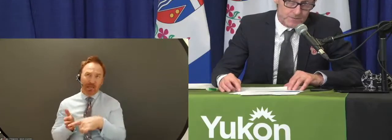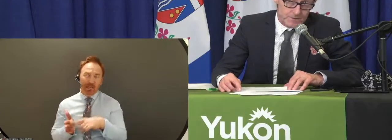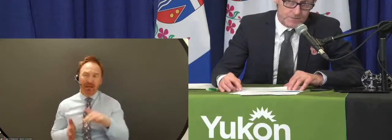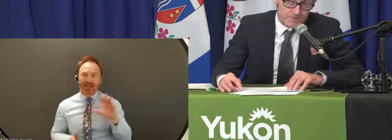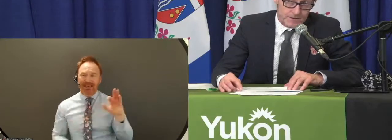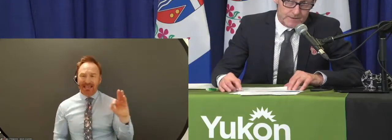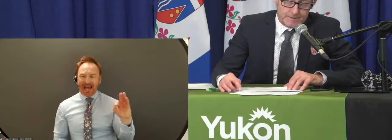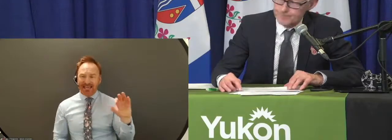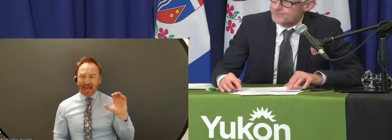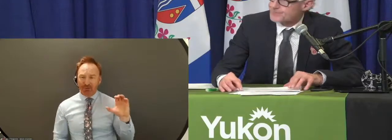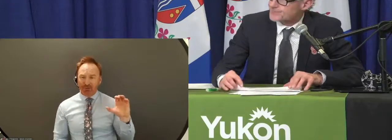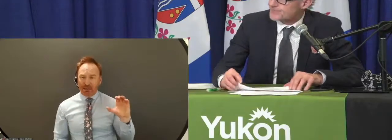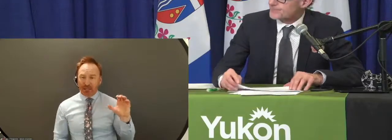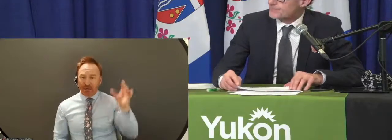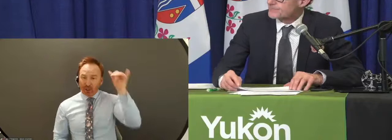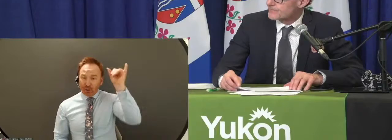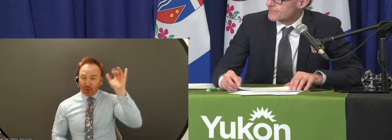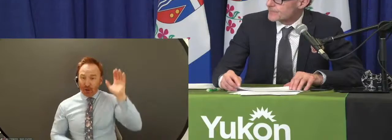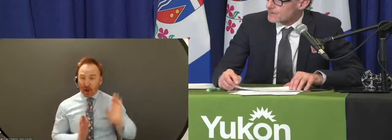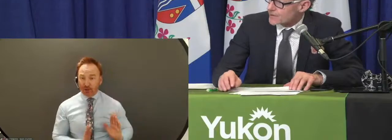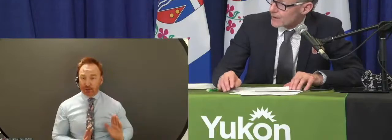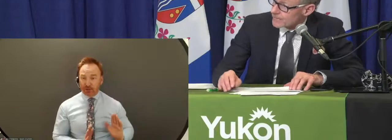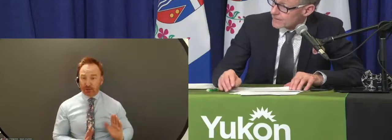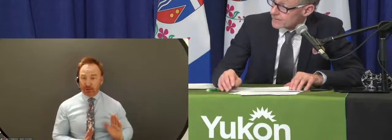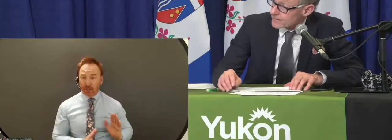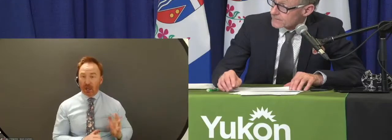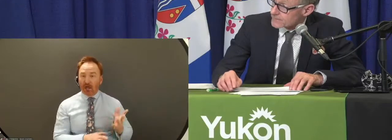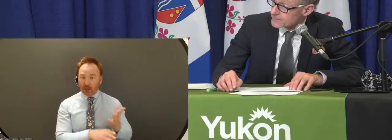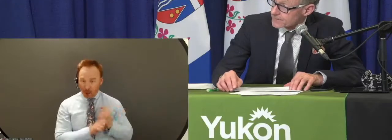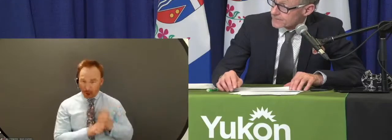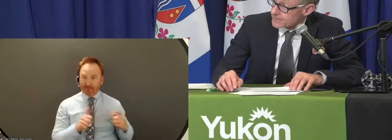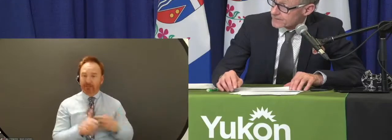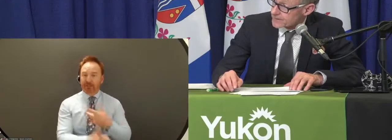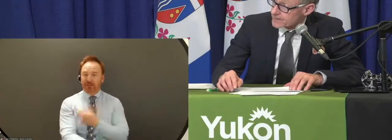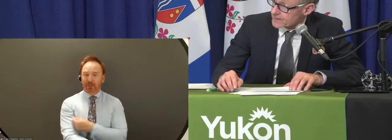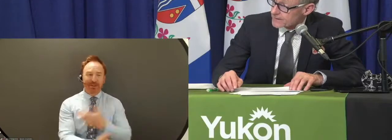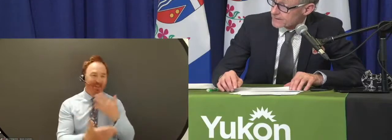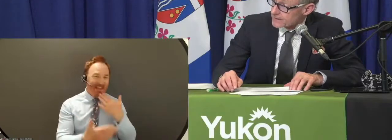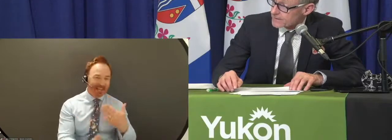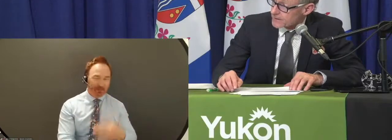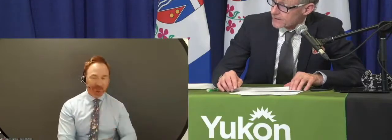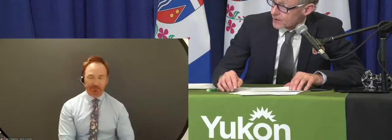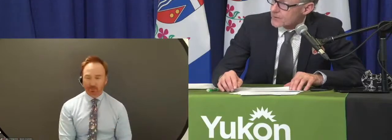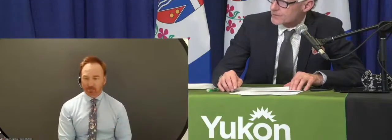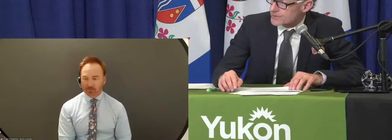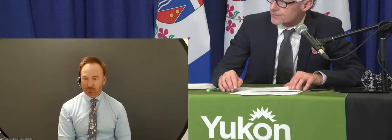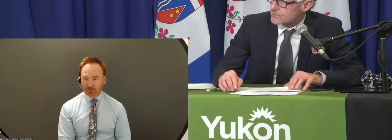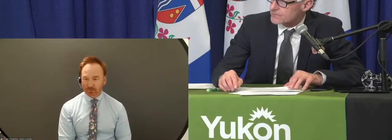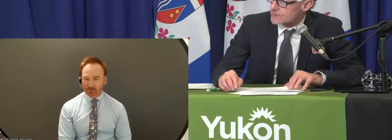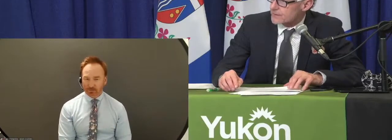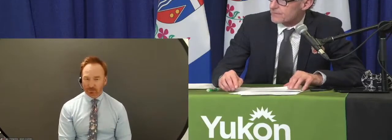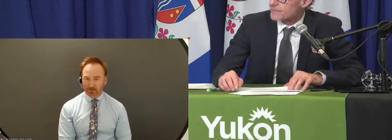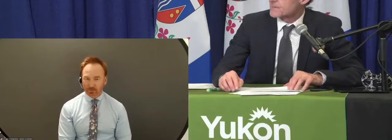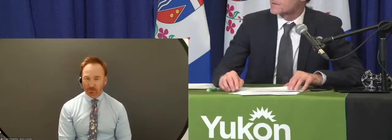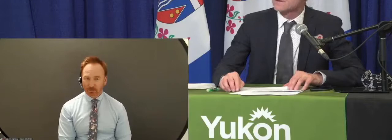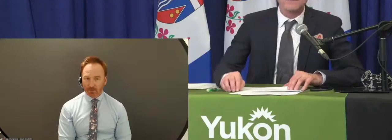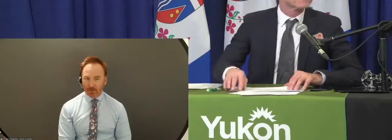projecting going forward with this phenomenon?